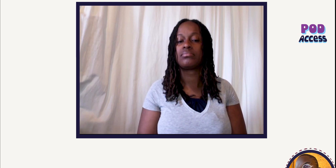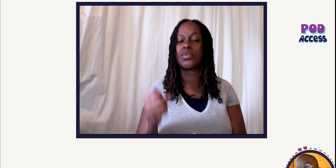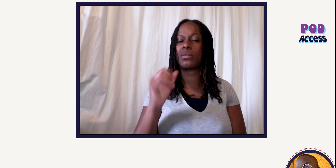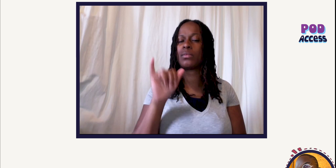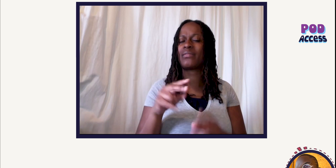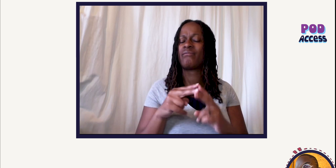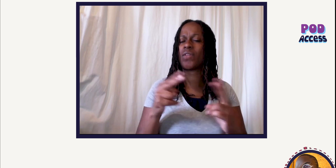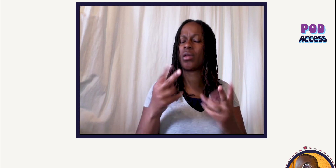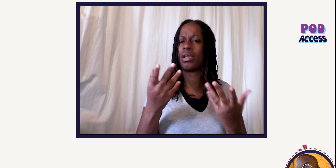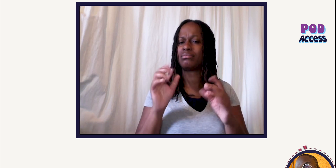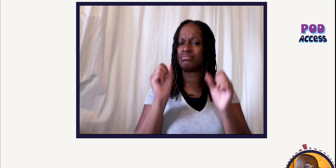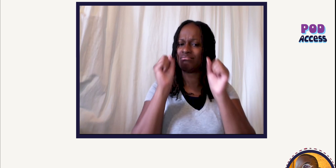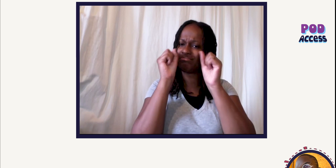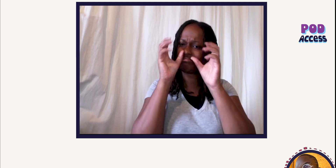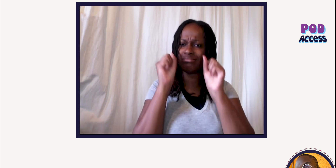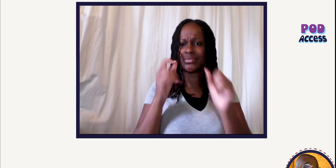So, that's a very awesome feeling for me.